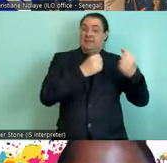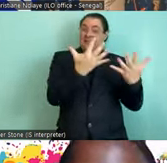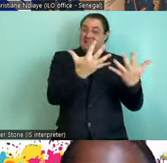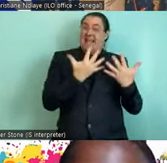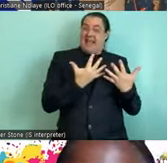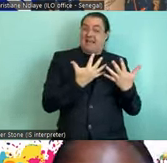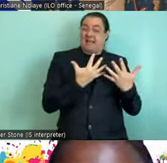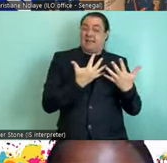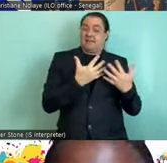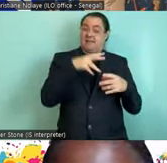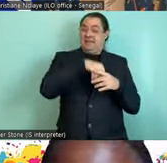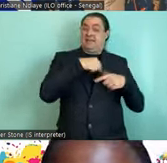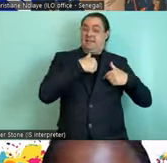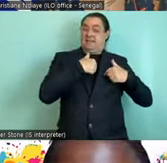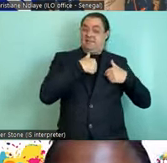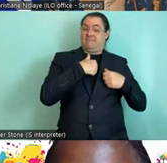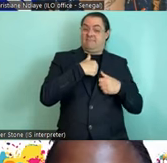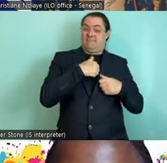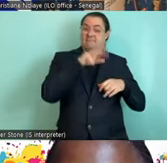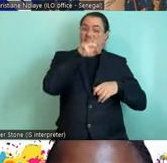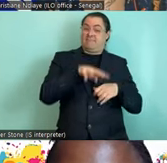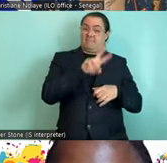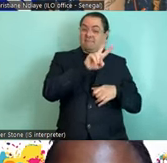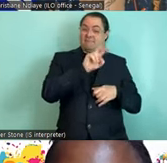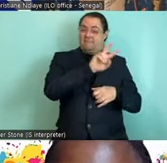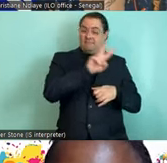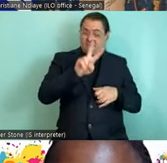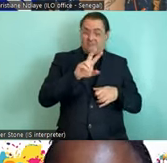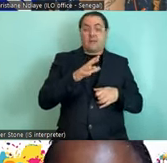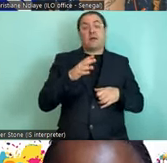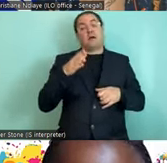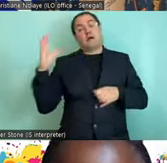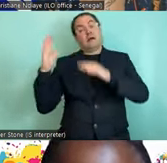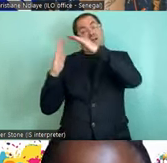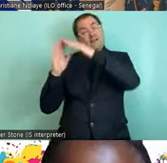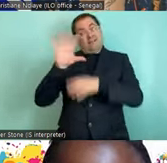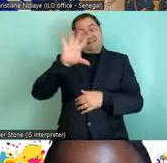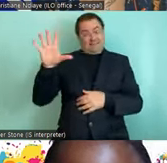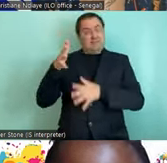in this other corner, you see the sign language classes that we were doing in partnership